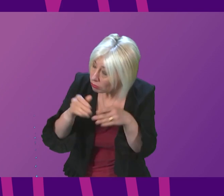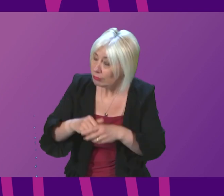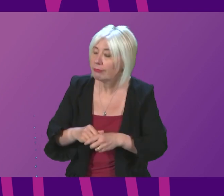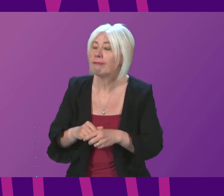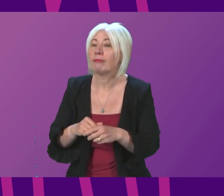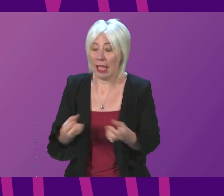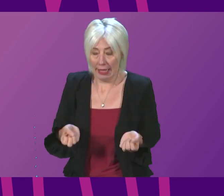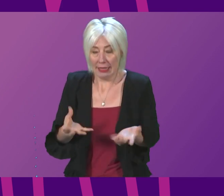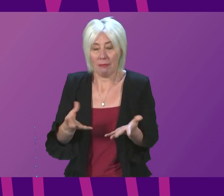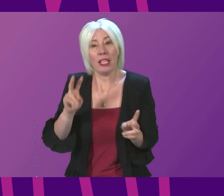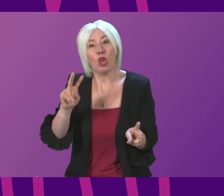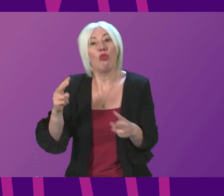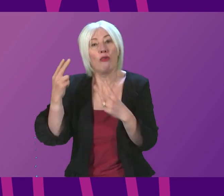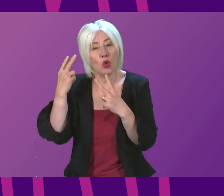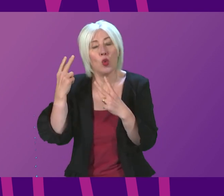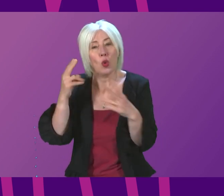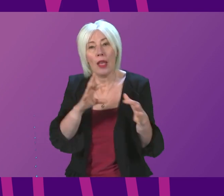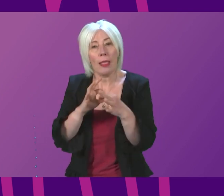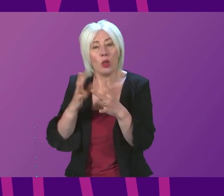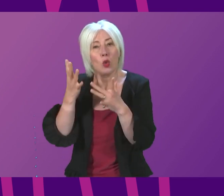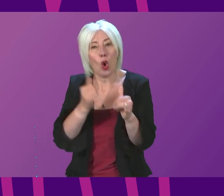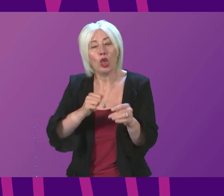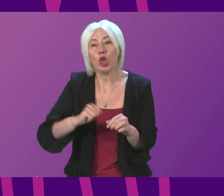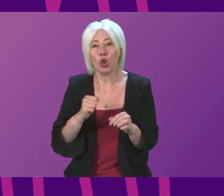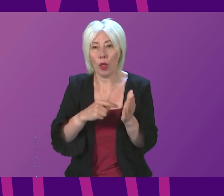The figures in the spending review in relation to Audit Scotland are illustrative because